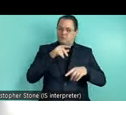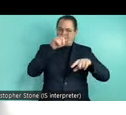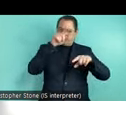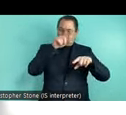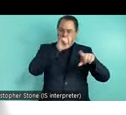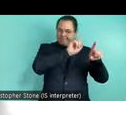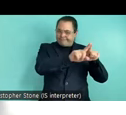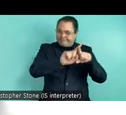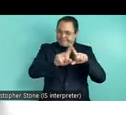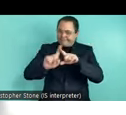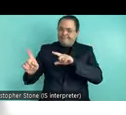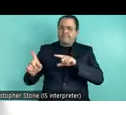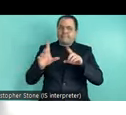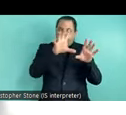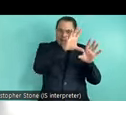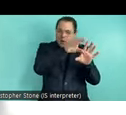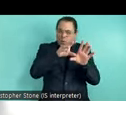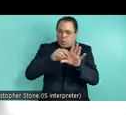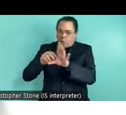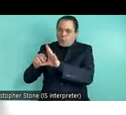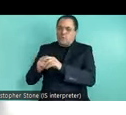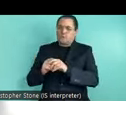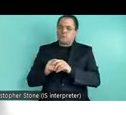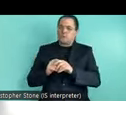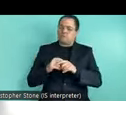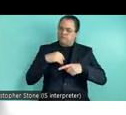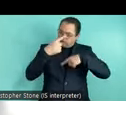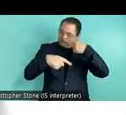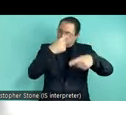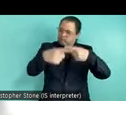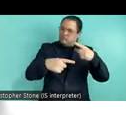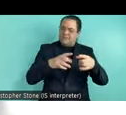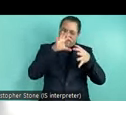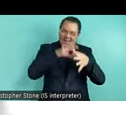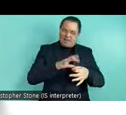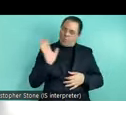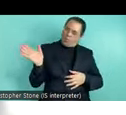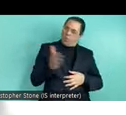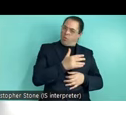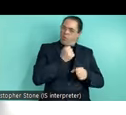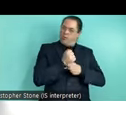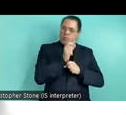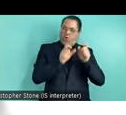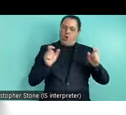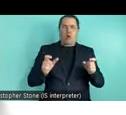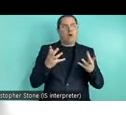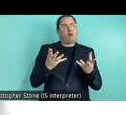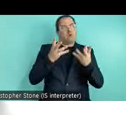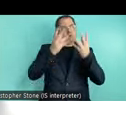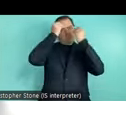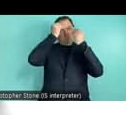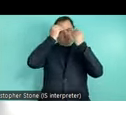severity is held on or is embedded into every way of unity but across it like stuff like